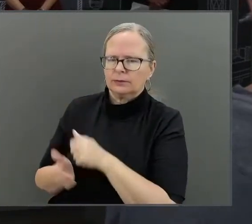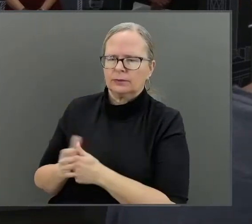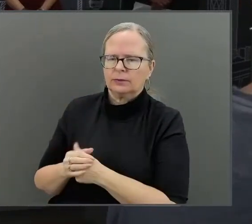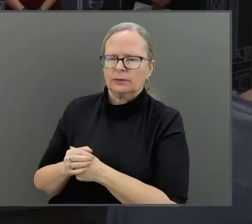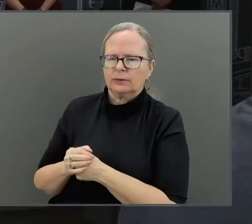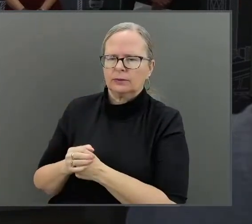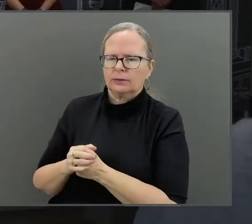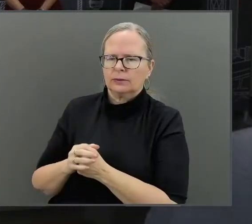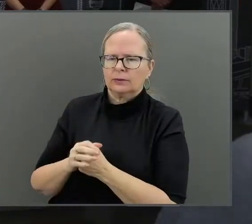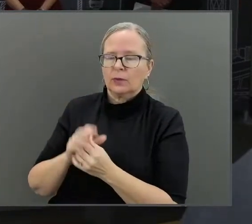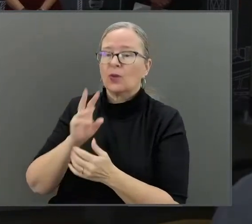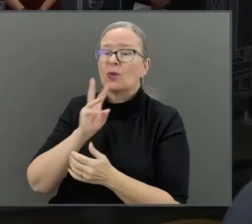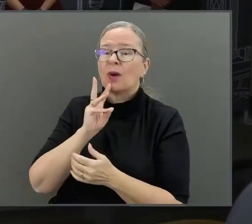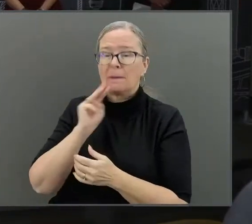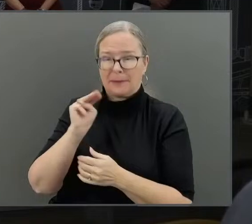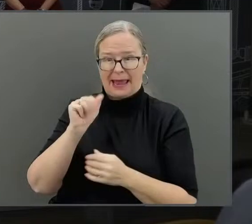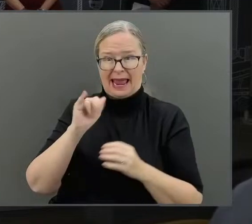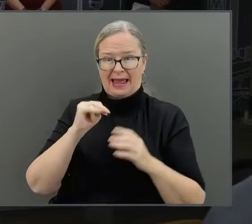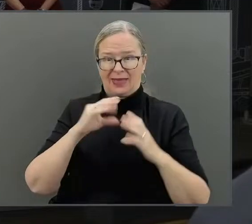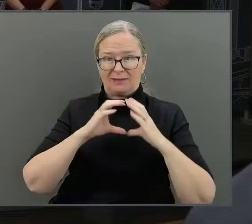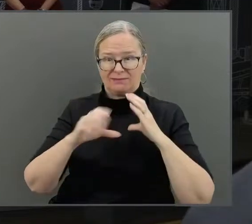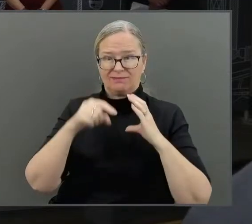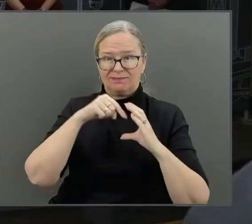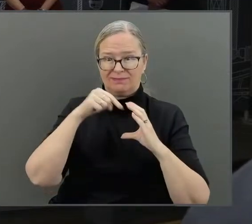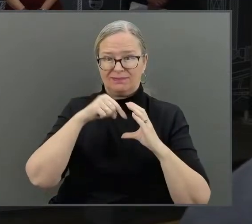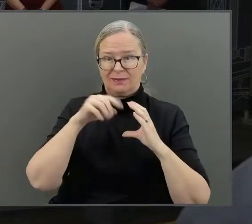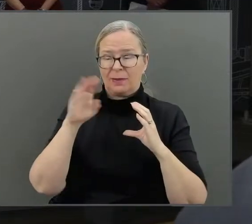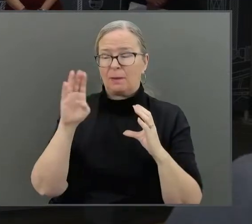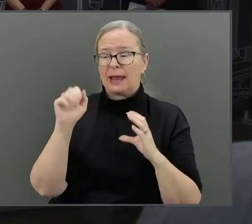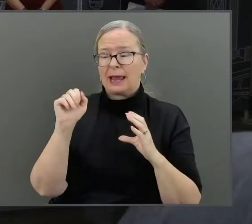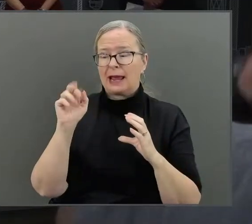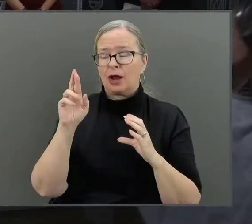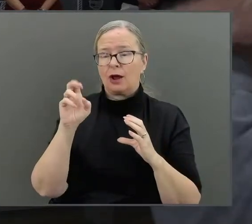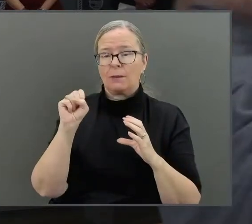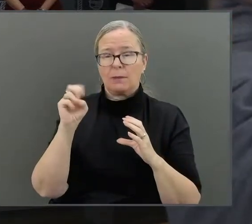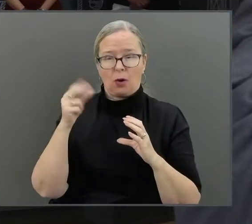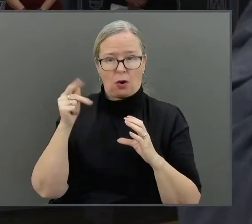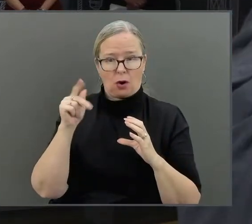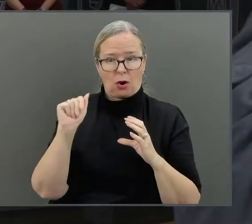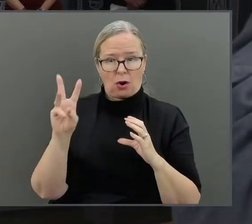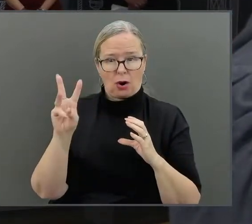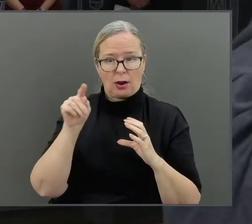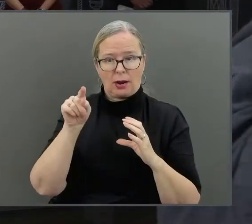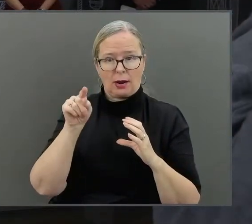Treatment Plant um we know we have 4 and a half kilm inspected there's still a lot of right there